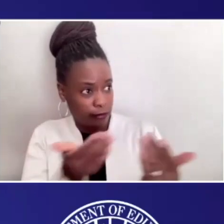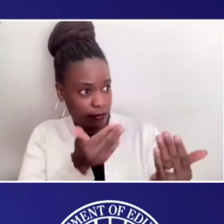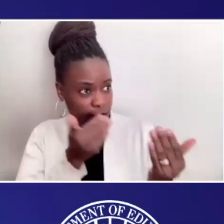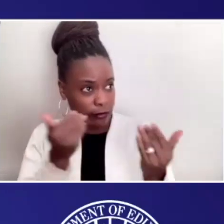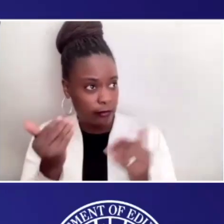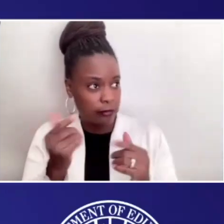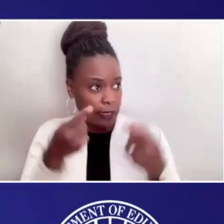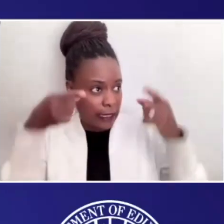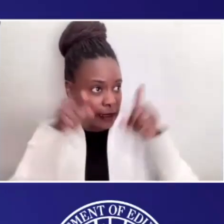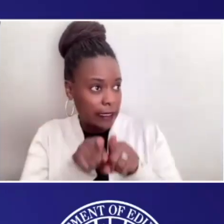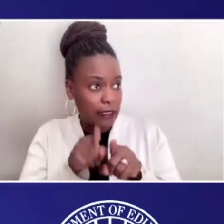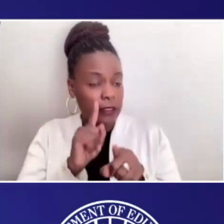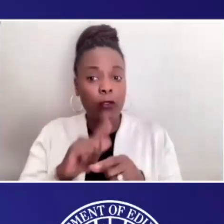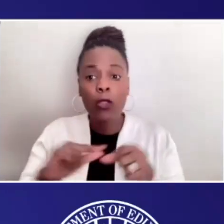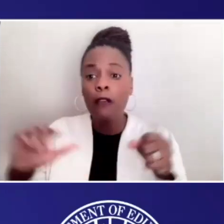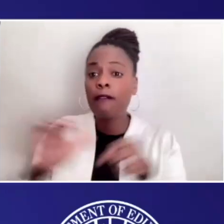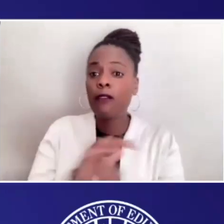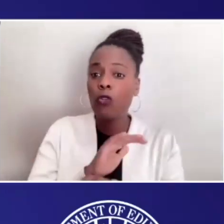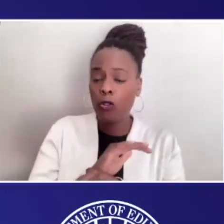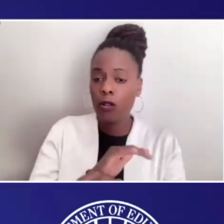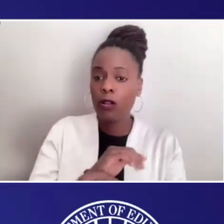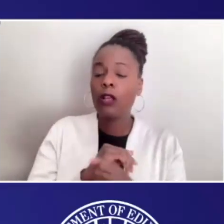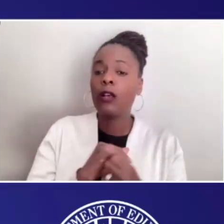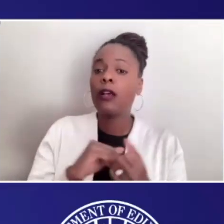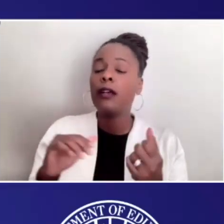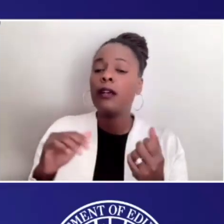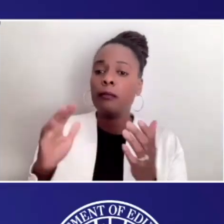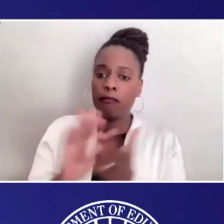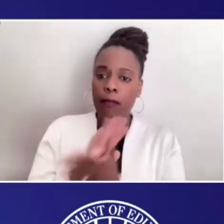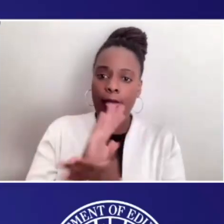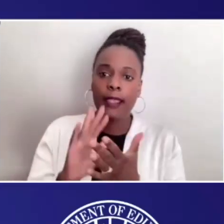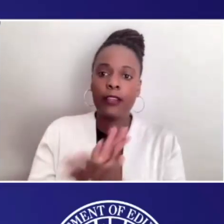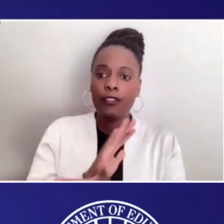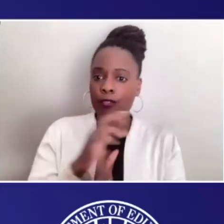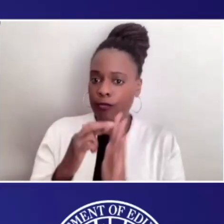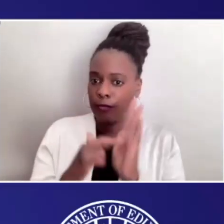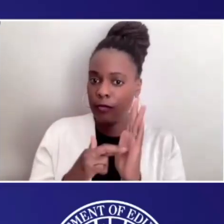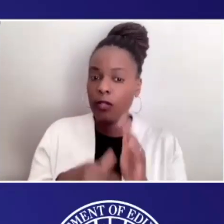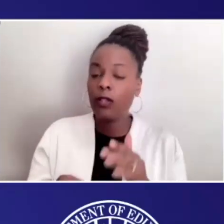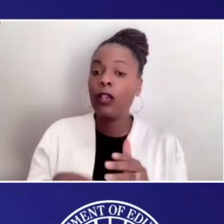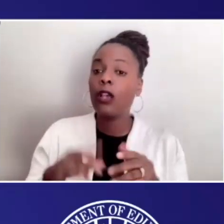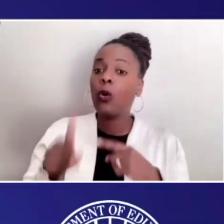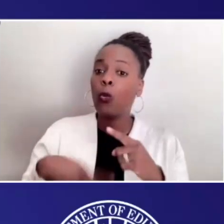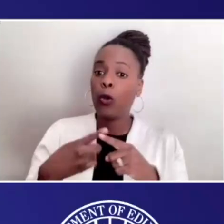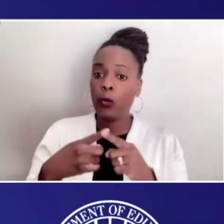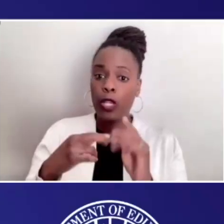So, while during the pulse checks or while we are reviewing the whole package in its